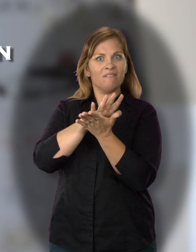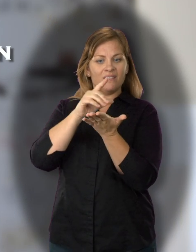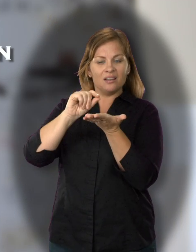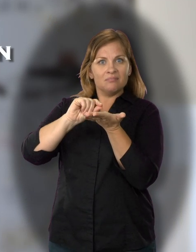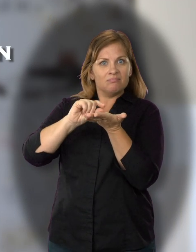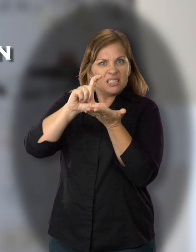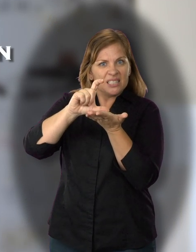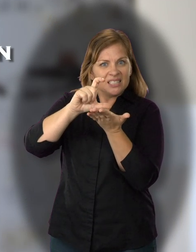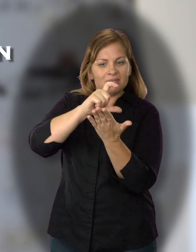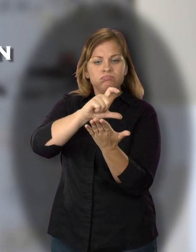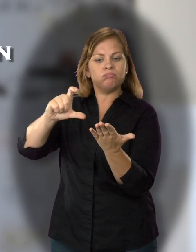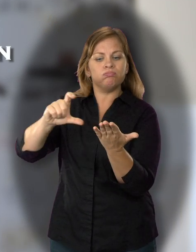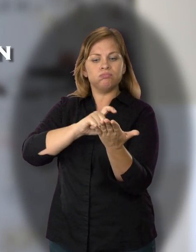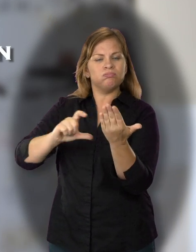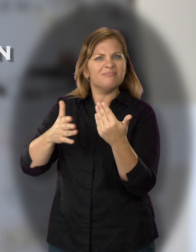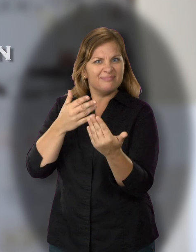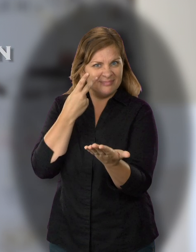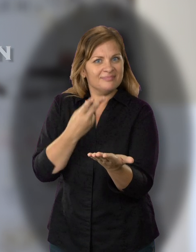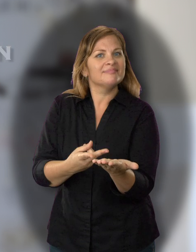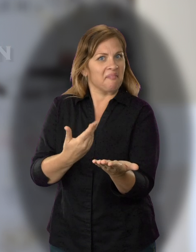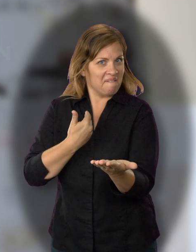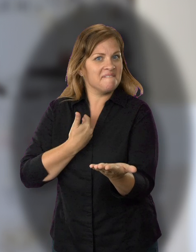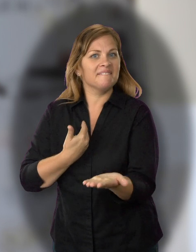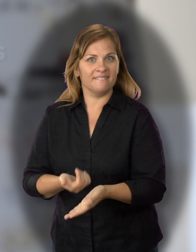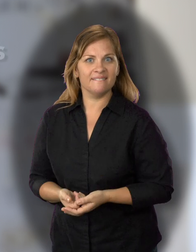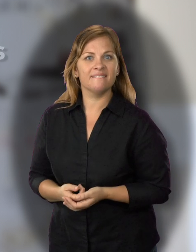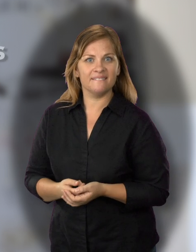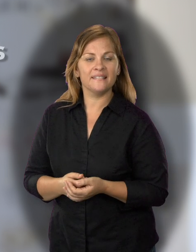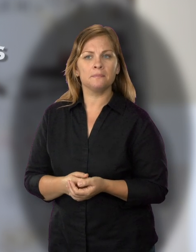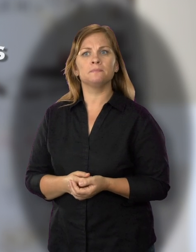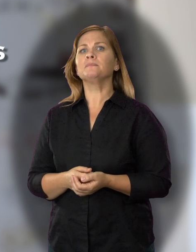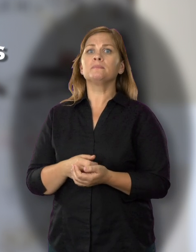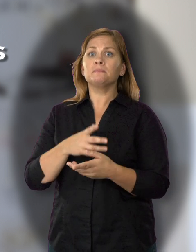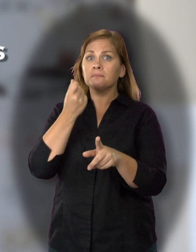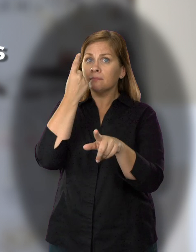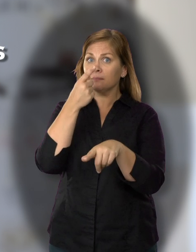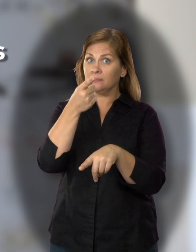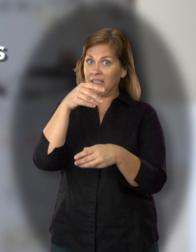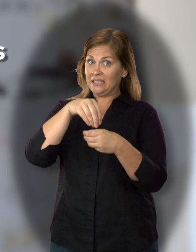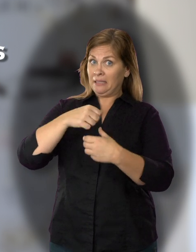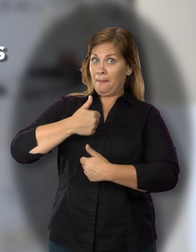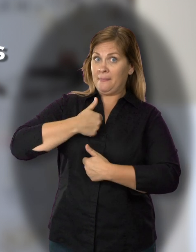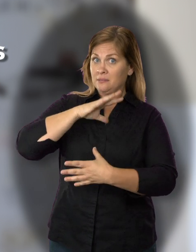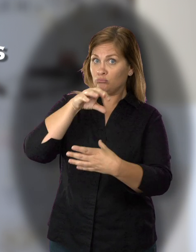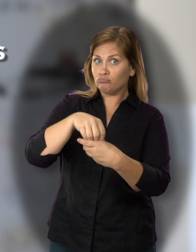There's also a large print version. If you are in the military or are overseas,